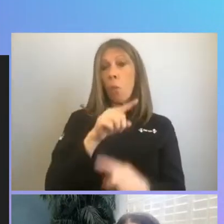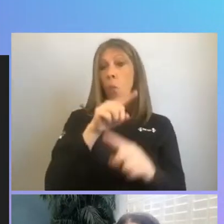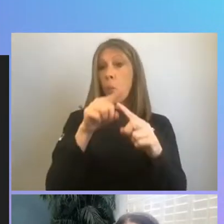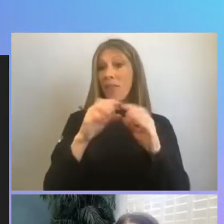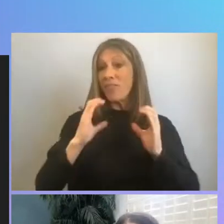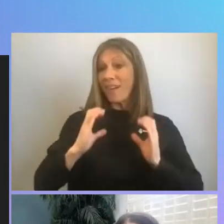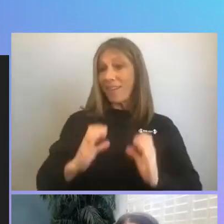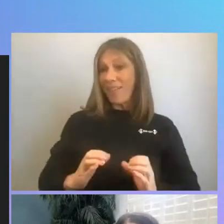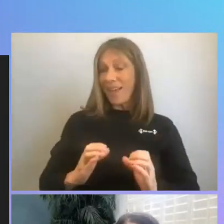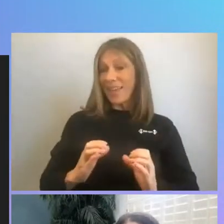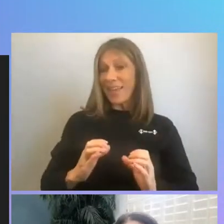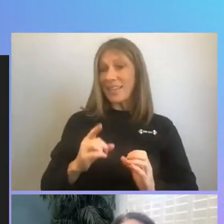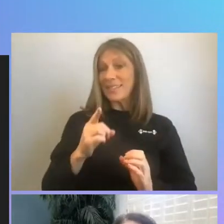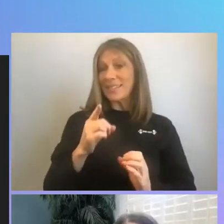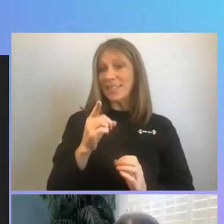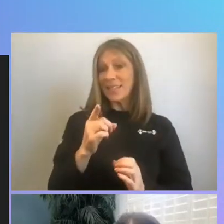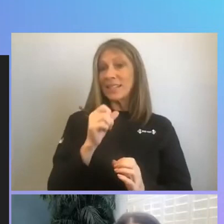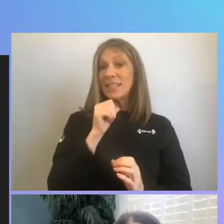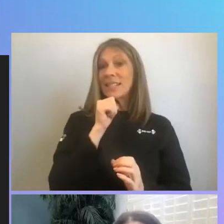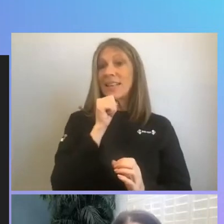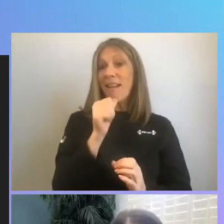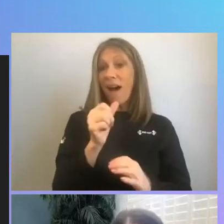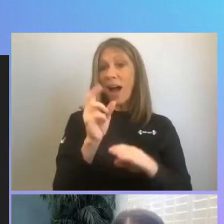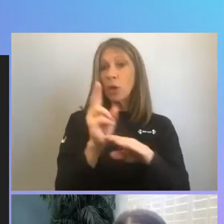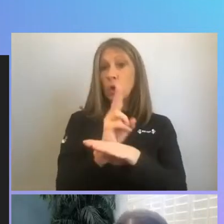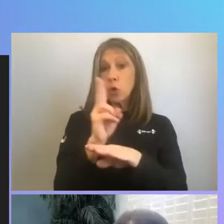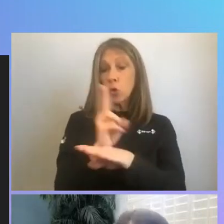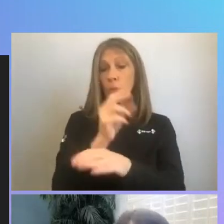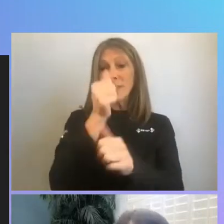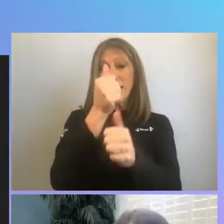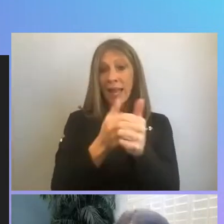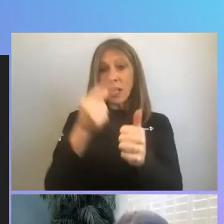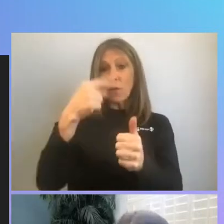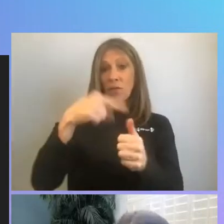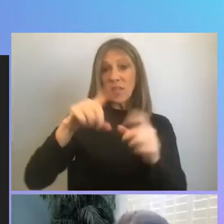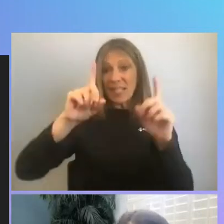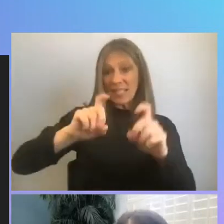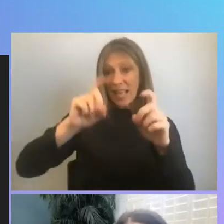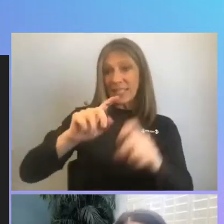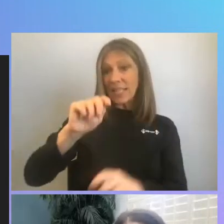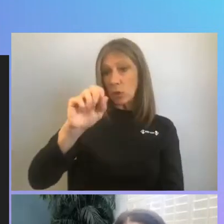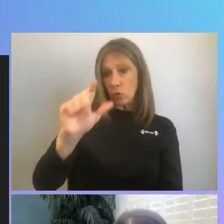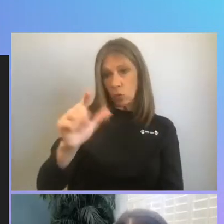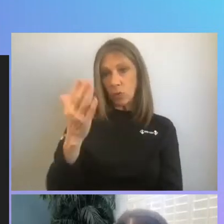has not, um, used used any of this testing tools before. And